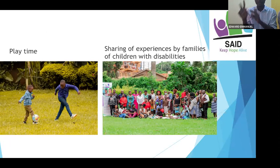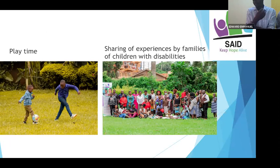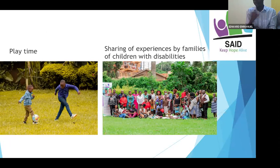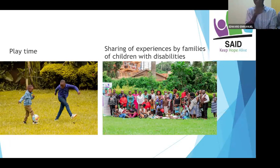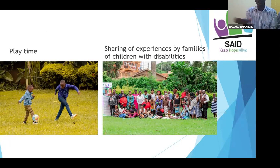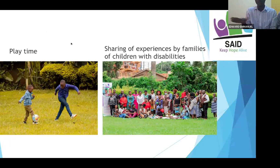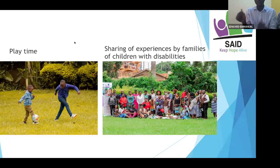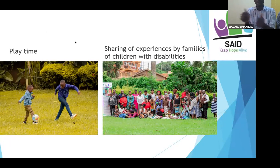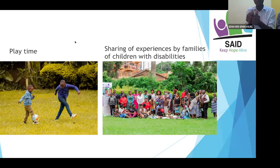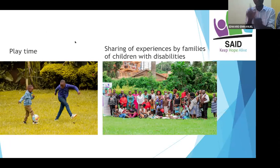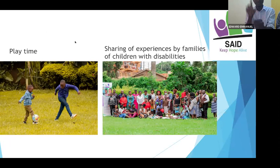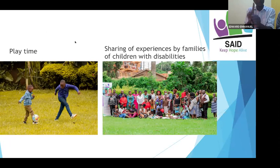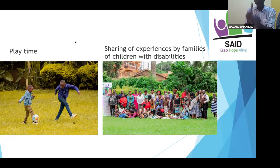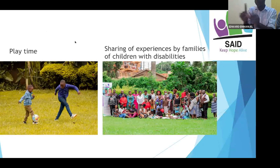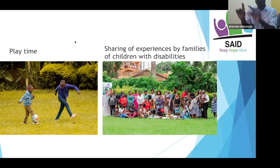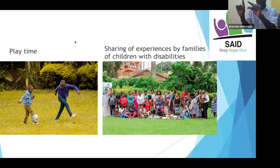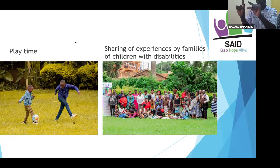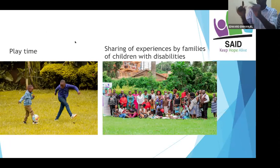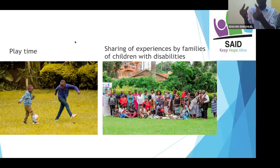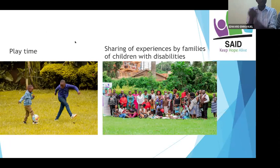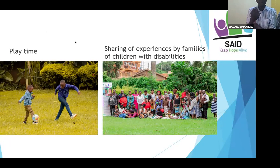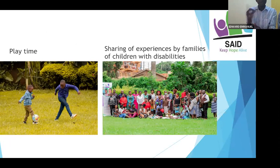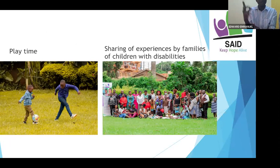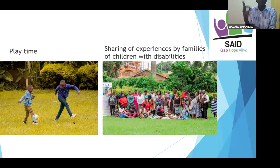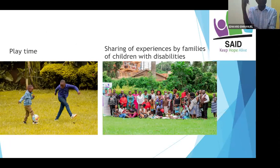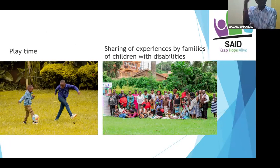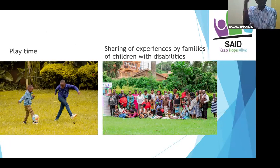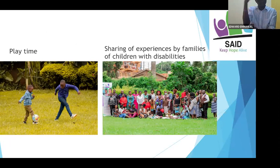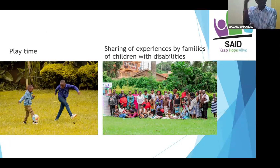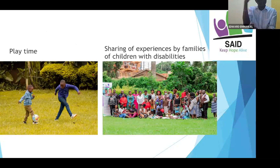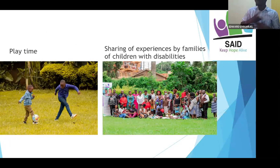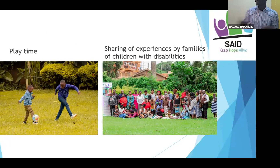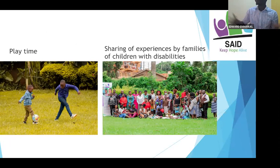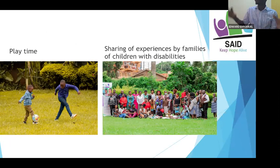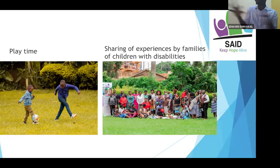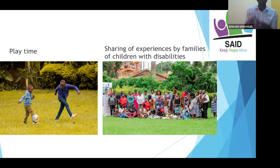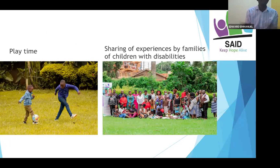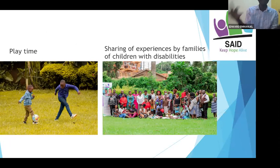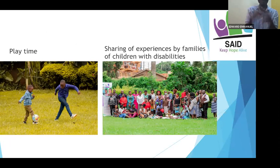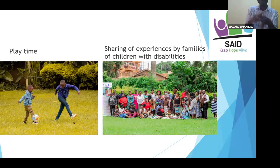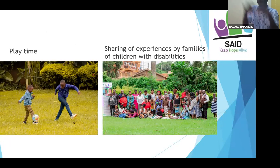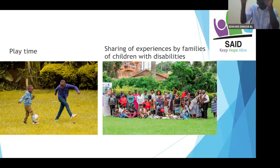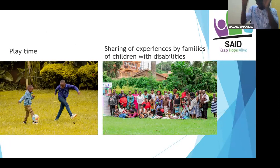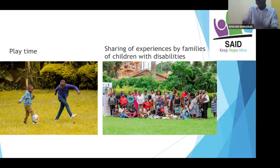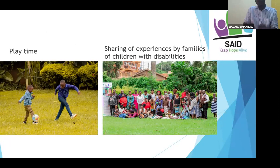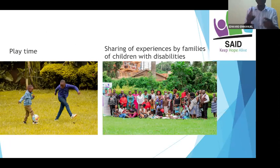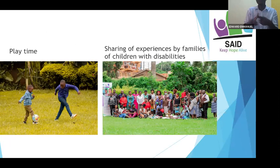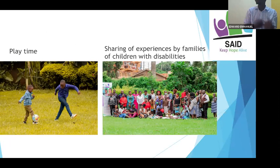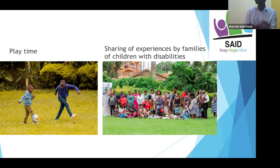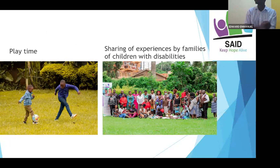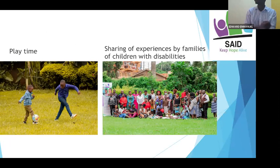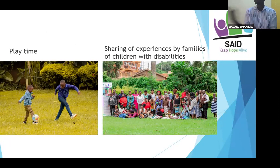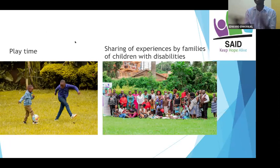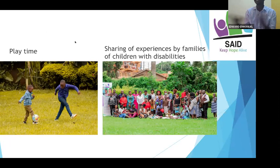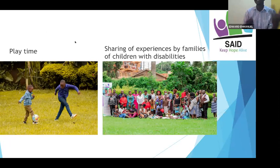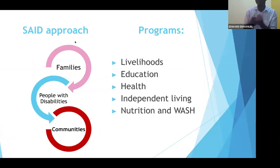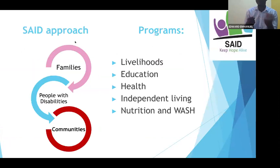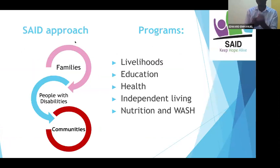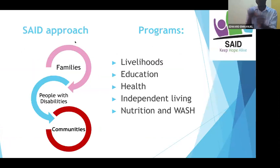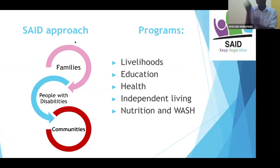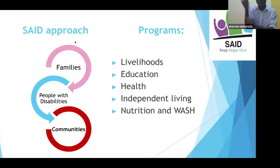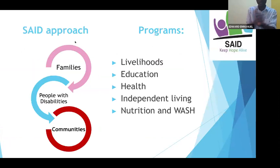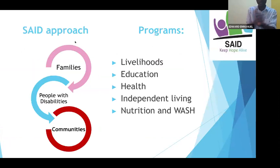And what we do is starting from our structures, from the committee's to add the grassroots right to the board level.